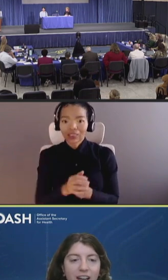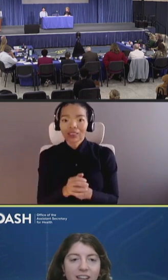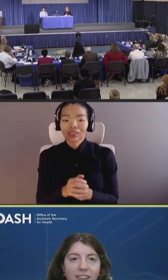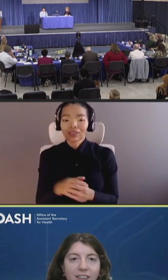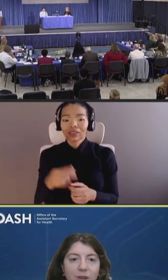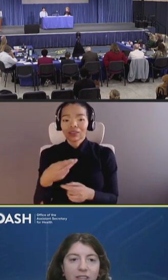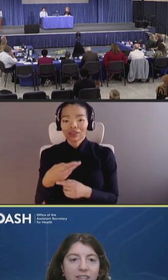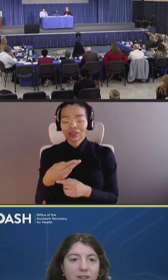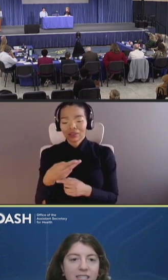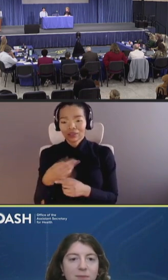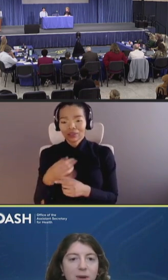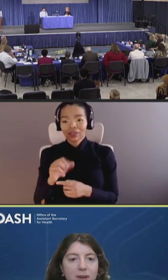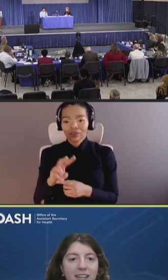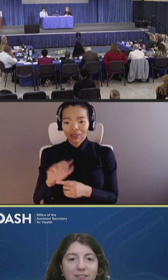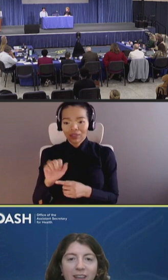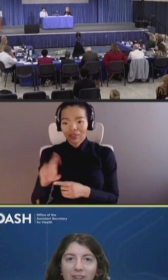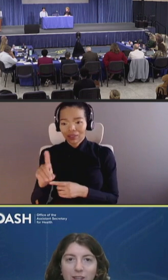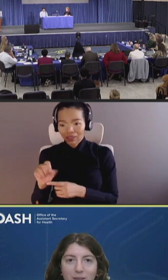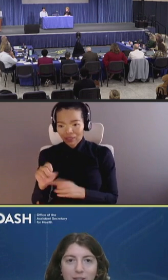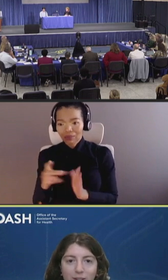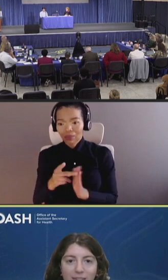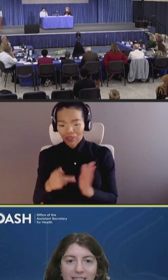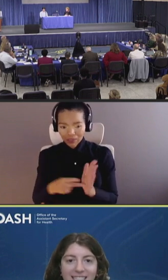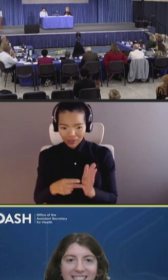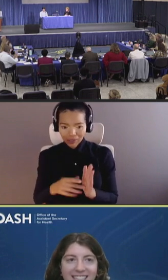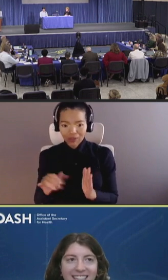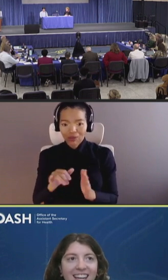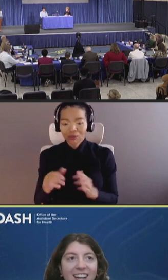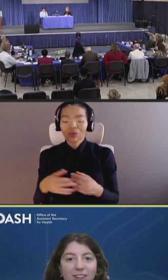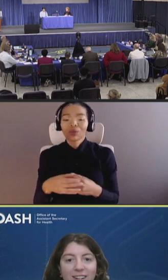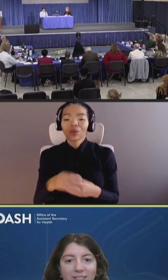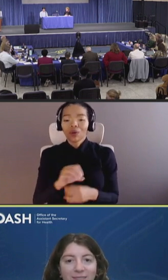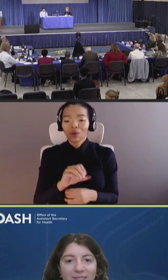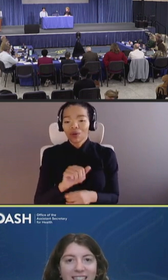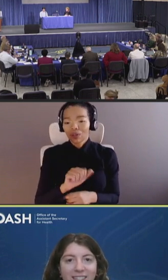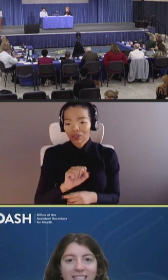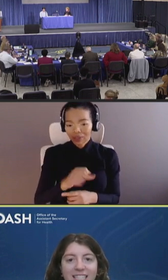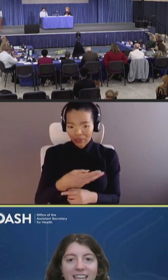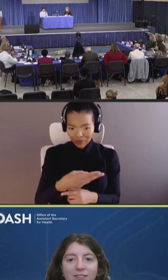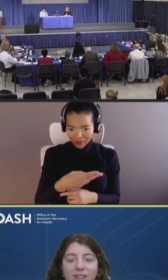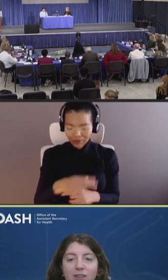Health within the U.S. Department of Health and Human Services. Grateful to be here today with you